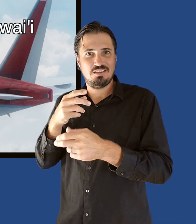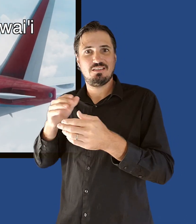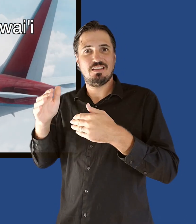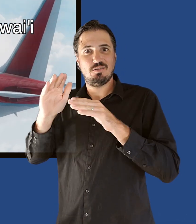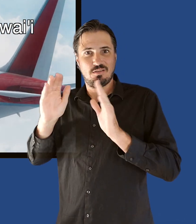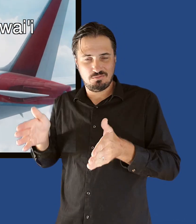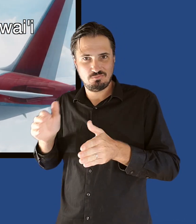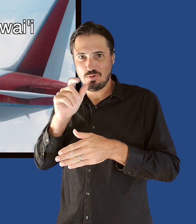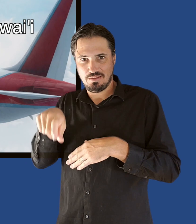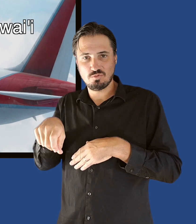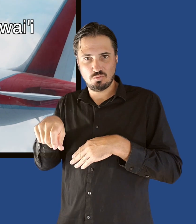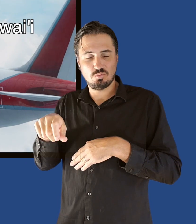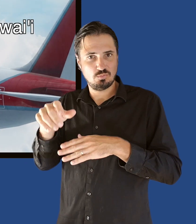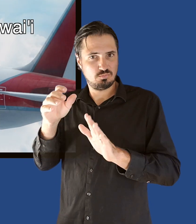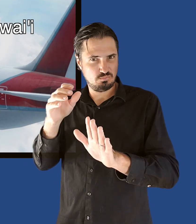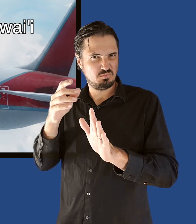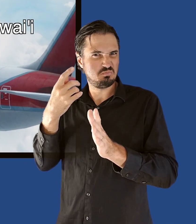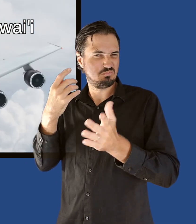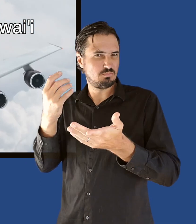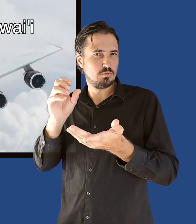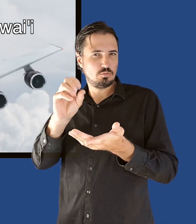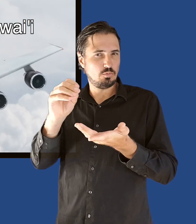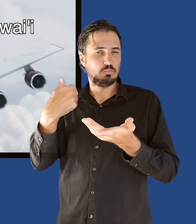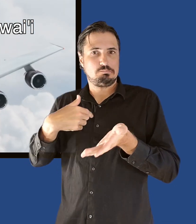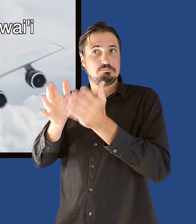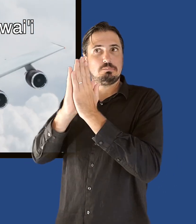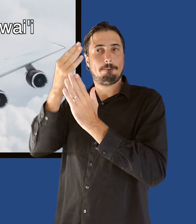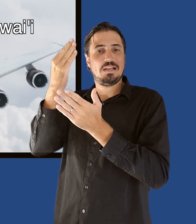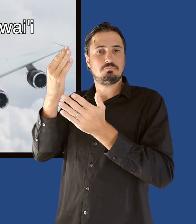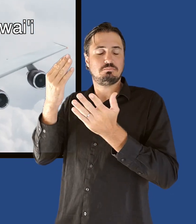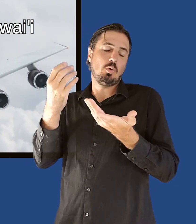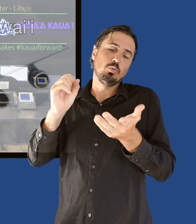The second rule that we’ve submitted for the Governor’s approval is Mayor’s Emergency Rule 12.